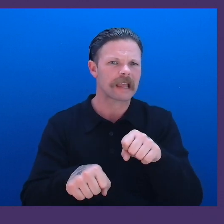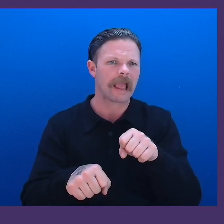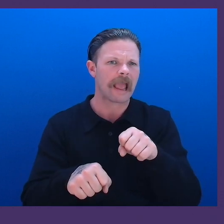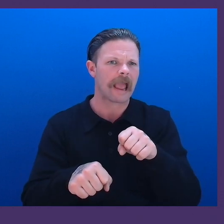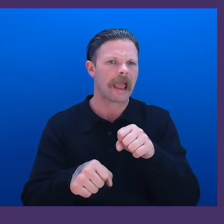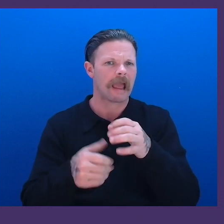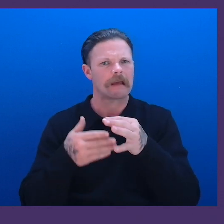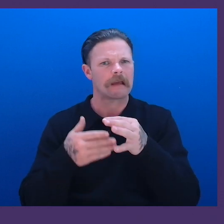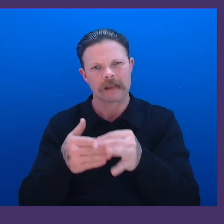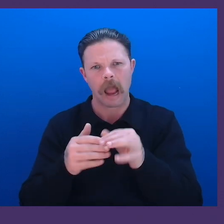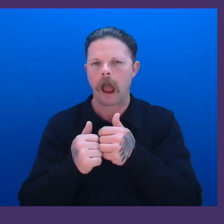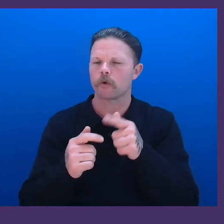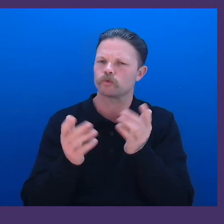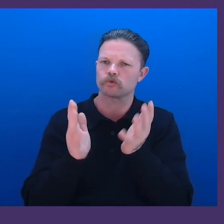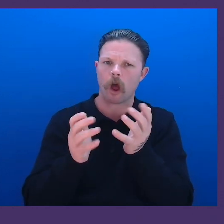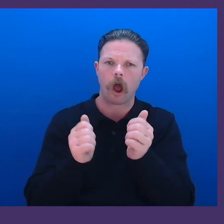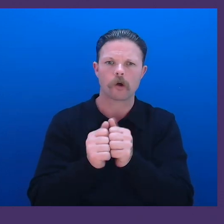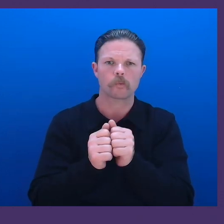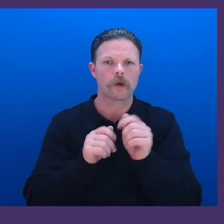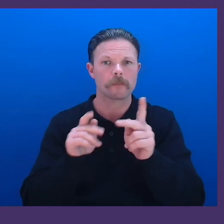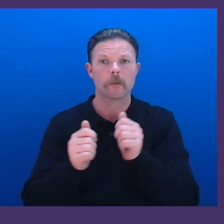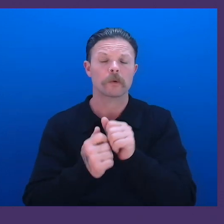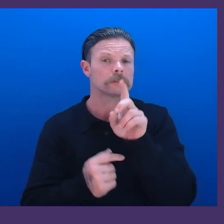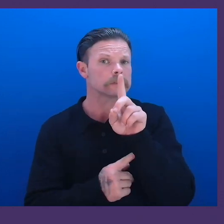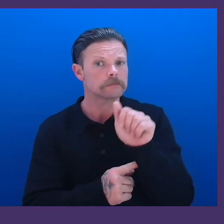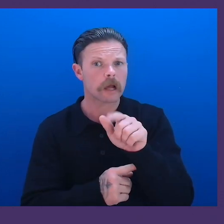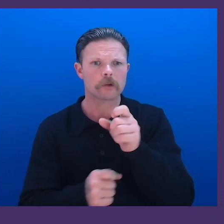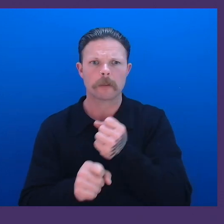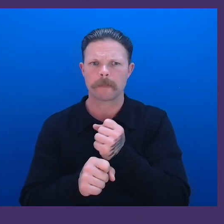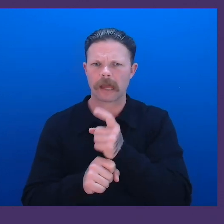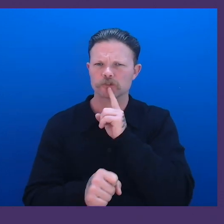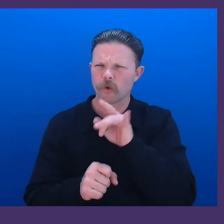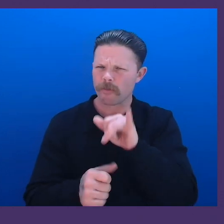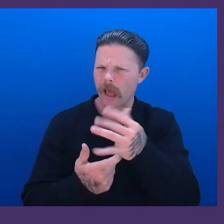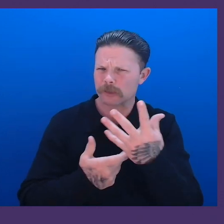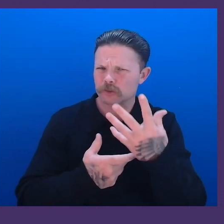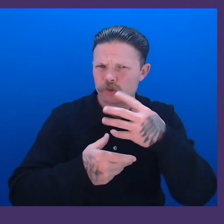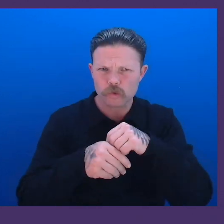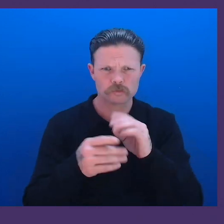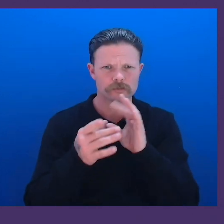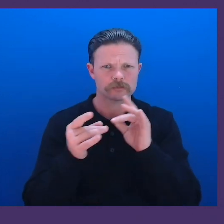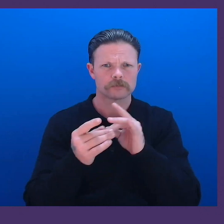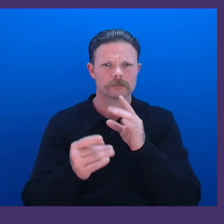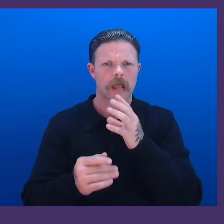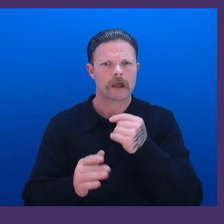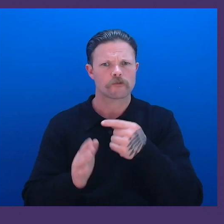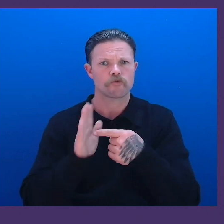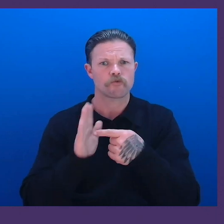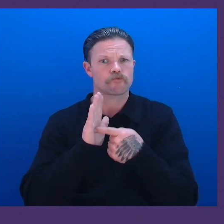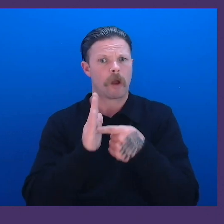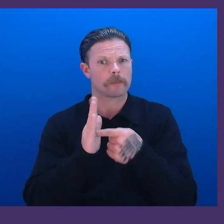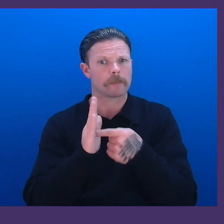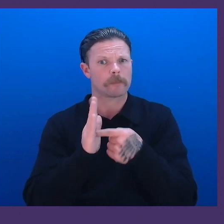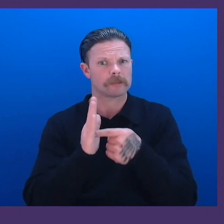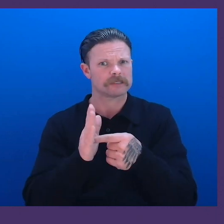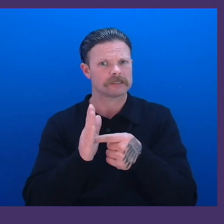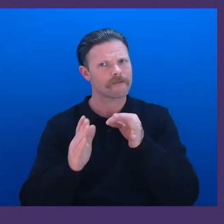You can ensure that it's inclusive and representative of those people and doesn't use some demeaning or stereotyping language.